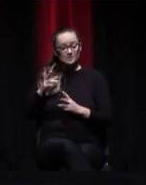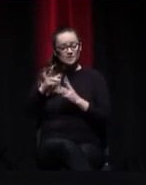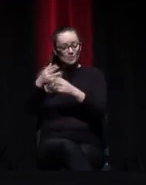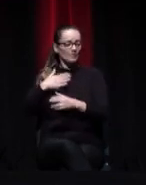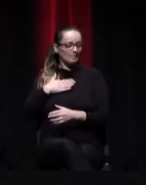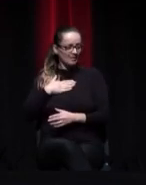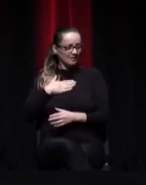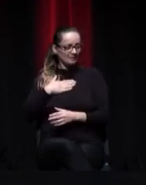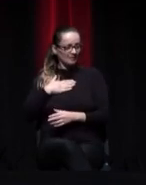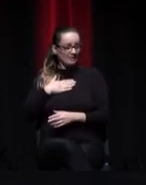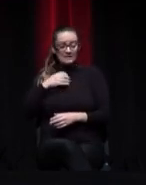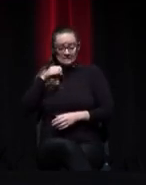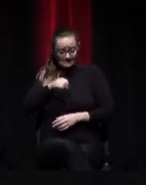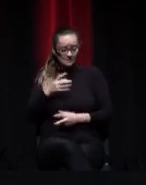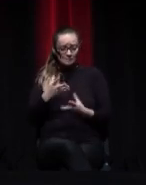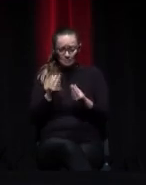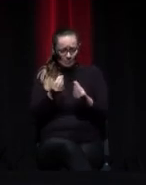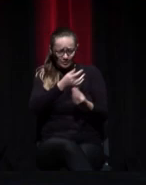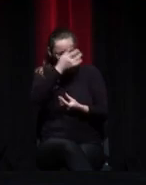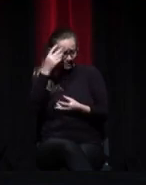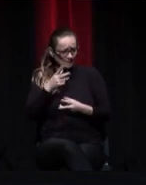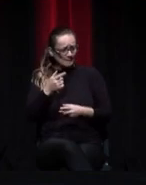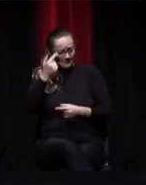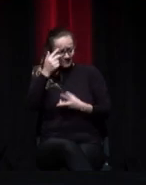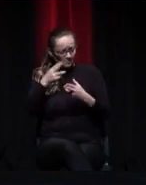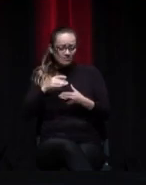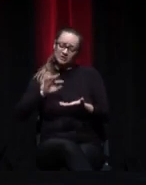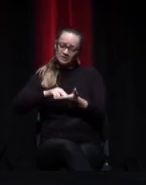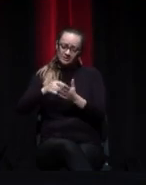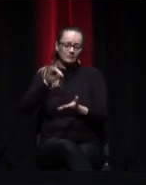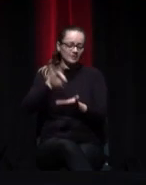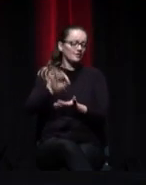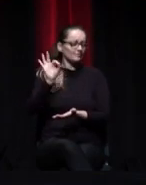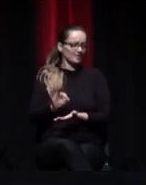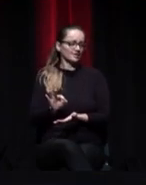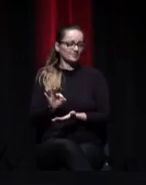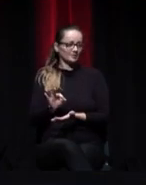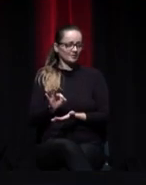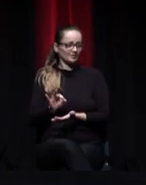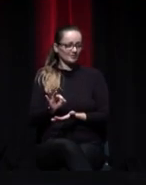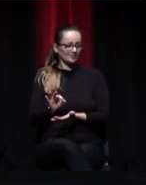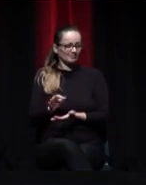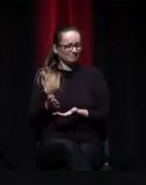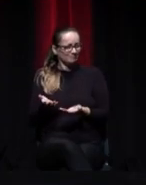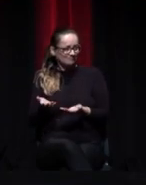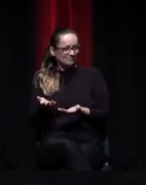It can only be true. Obviously, it can only be true. If it isn't, it's something quite alike.